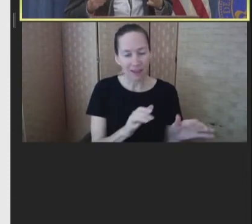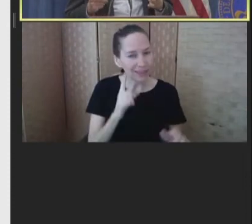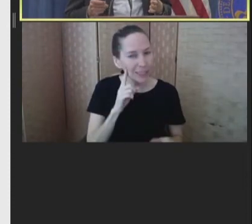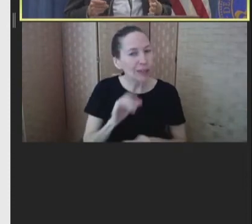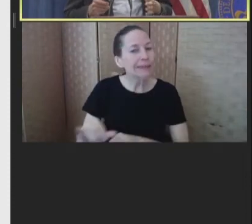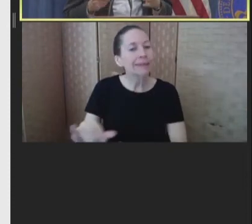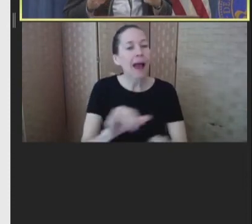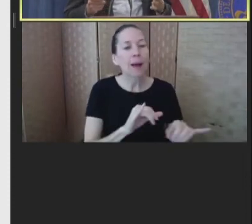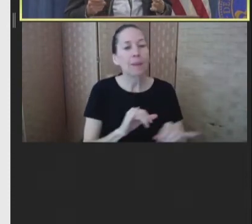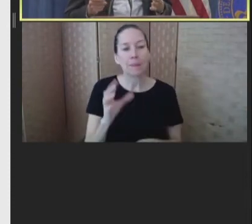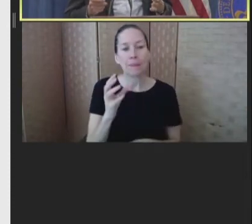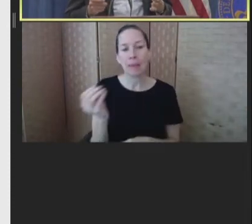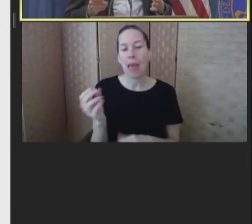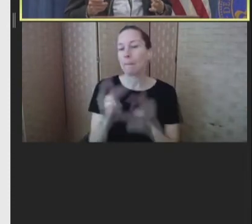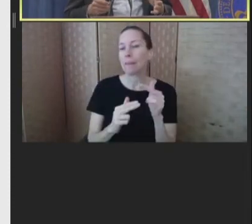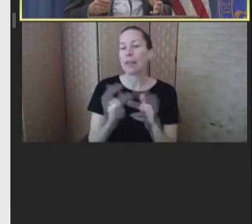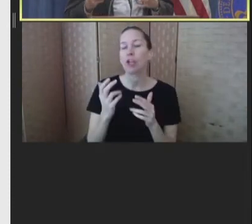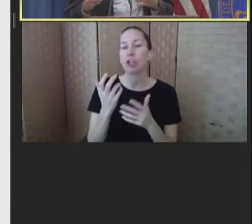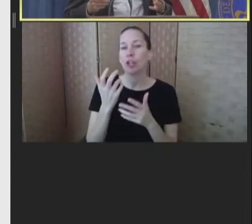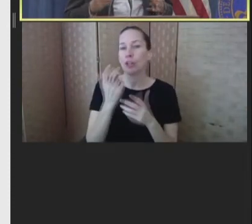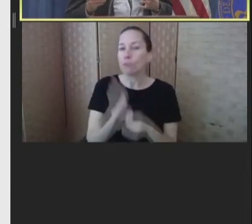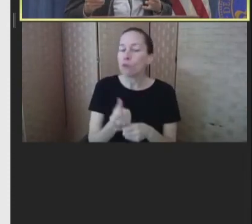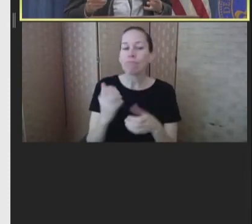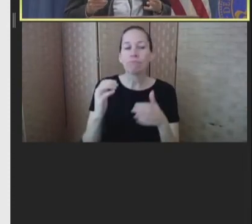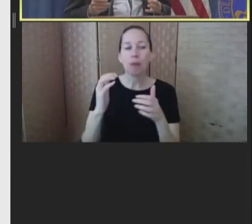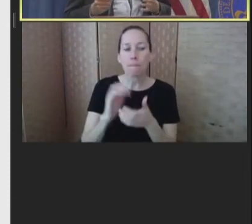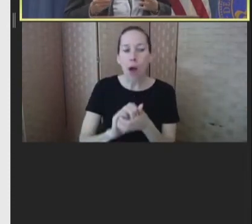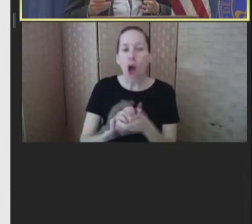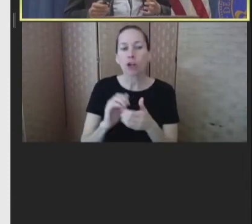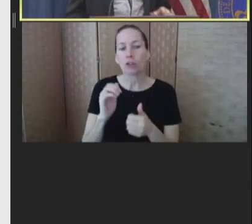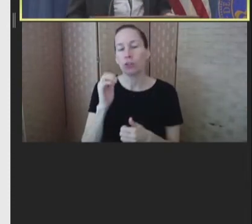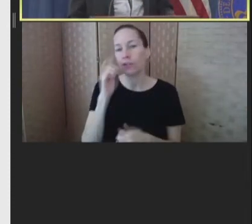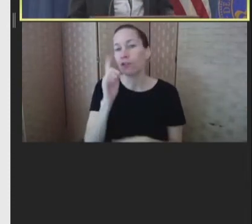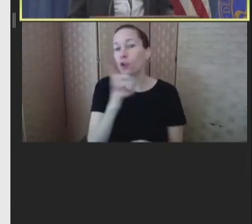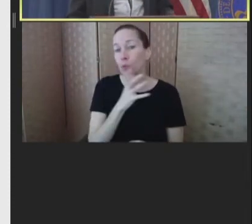of trust, especially in rural areas, for both access and messaging and operations.